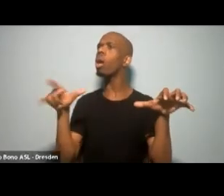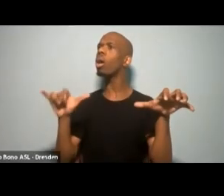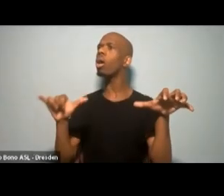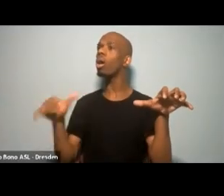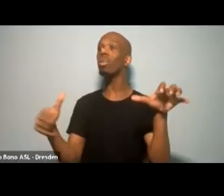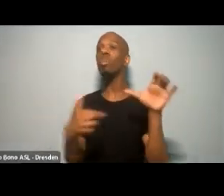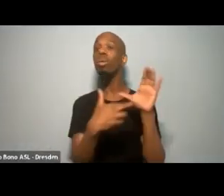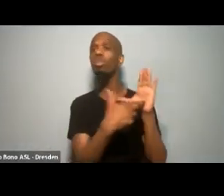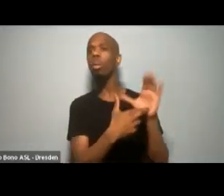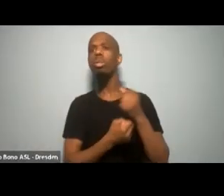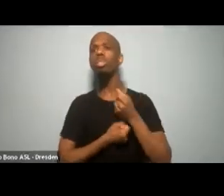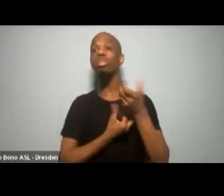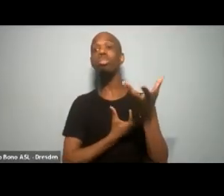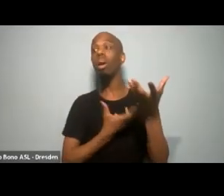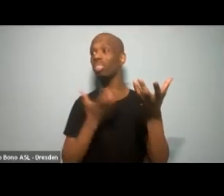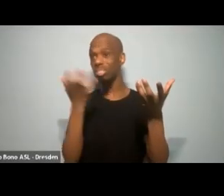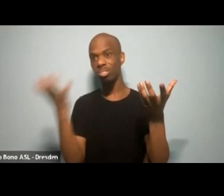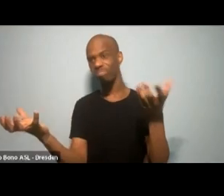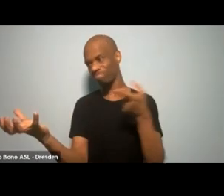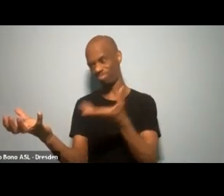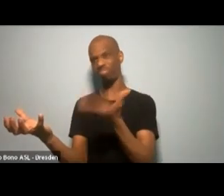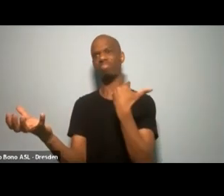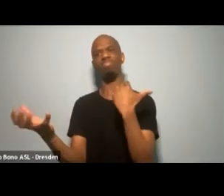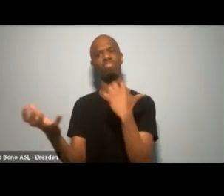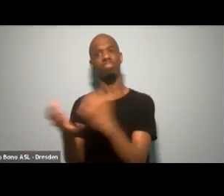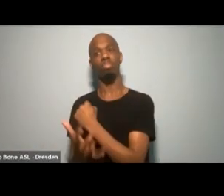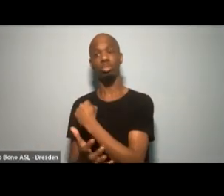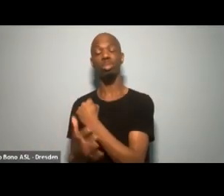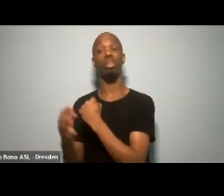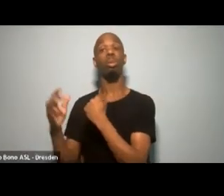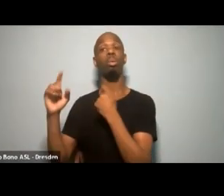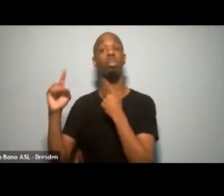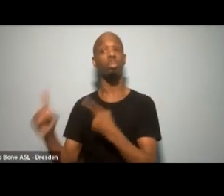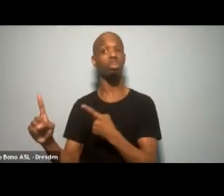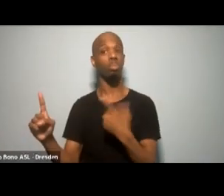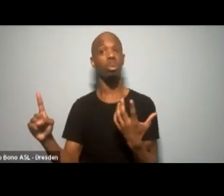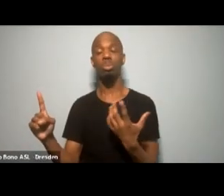is to address how to develop